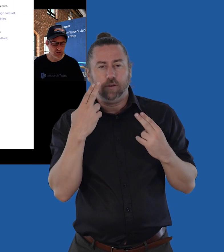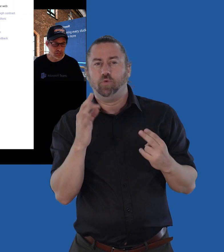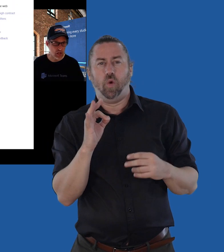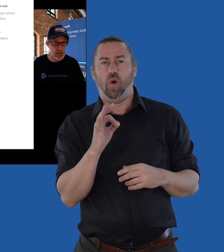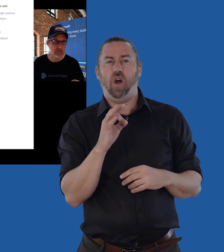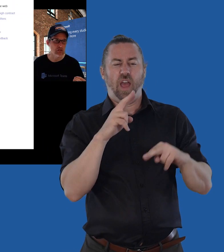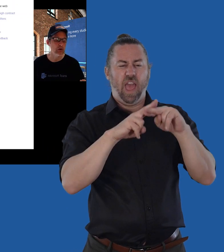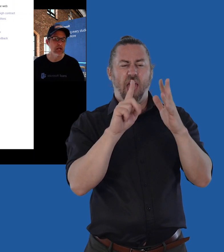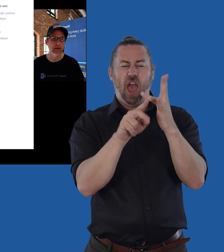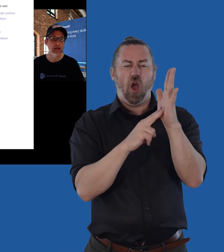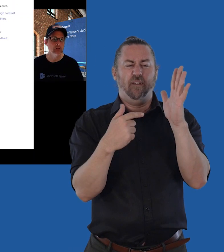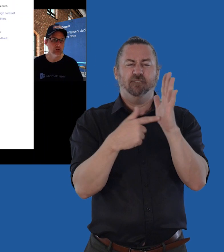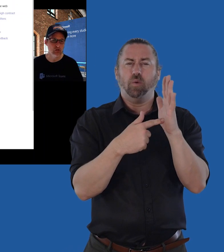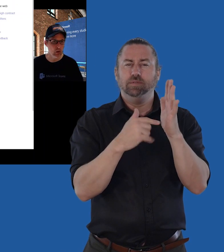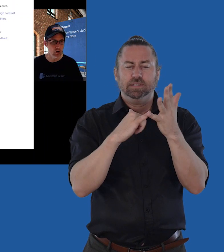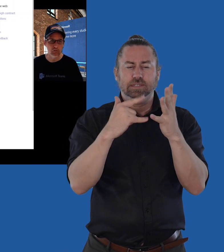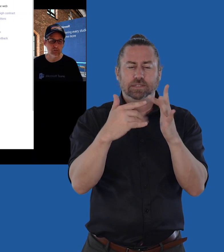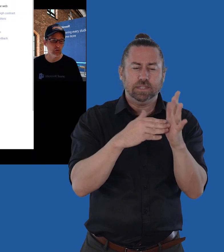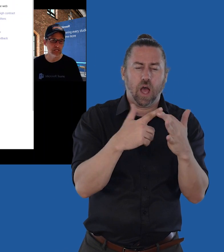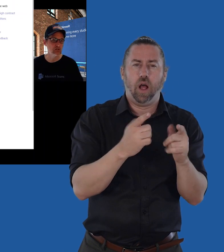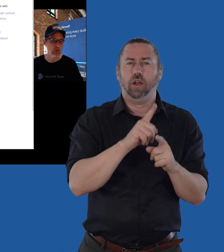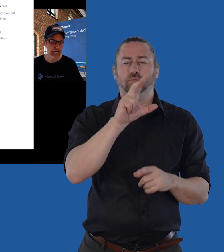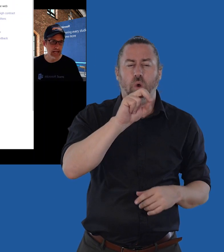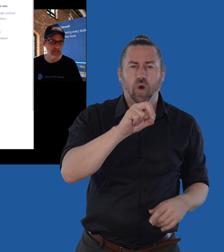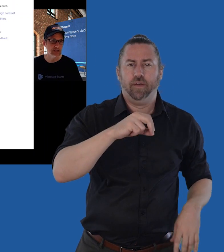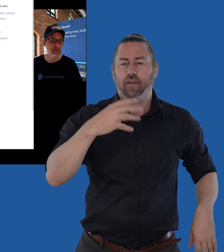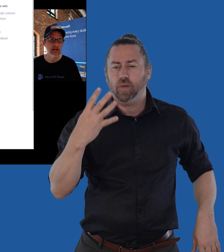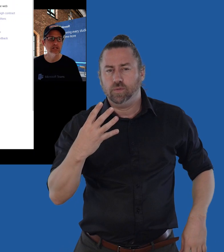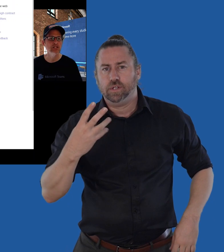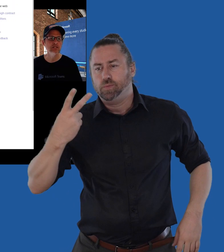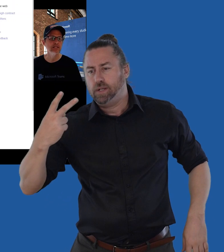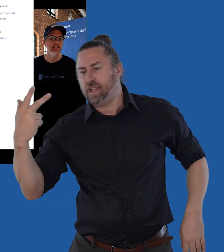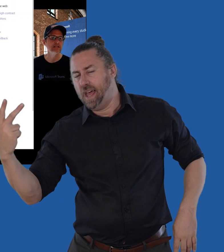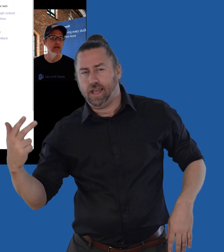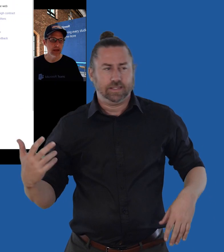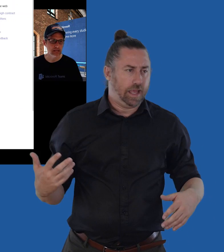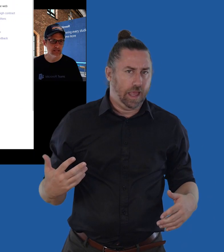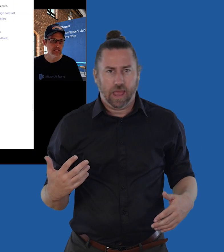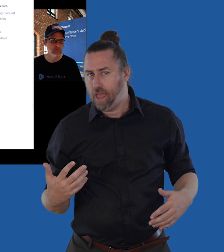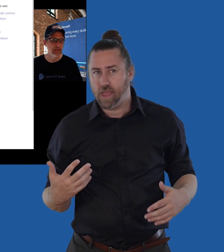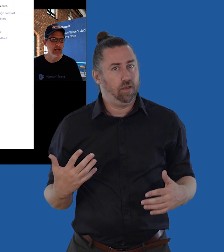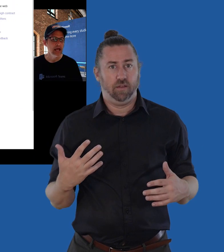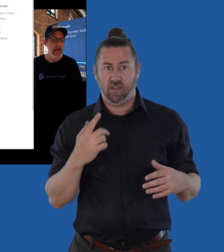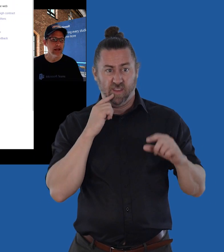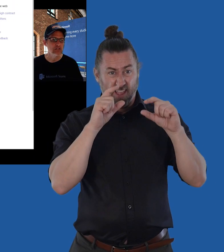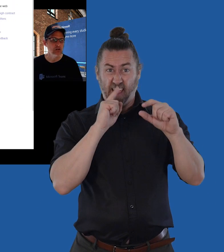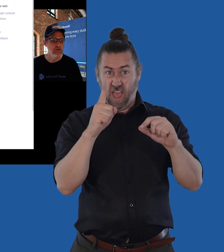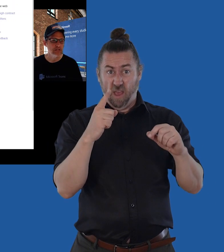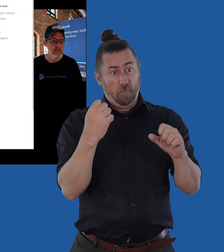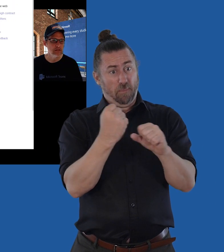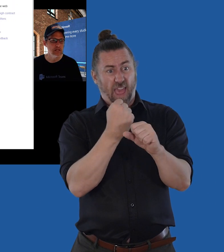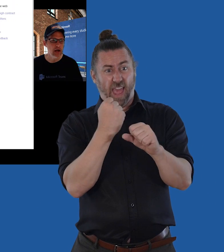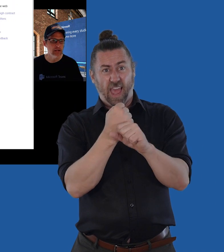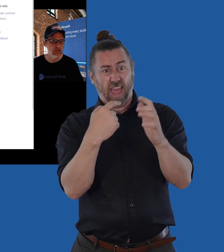font size, and talking about, you know, 12, 14, 28, et cetera. It just says, Make text bigger, and it's got this little slider